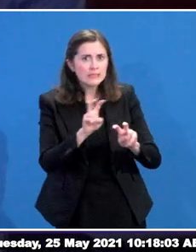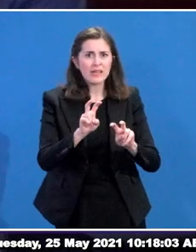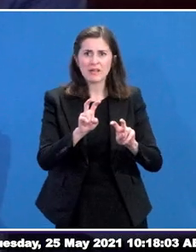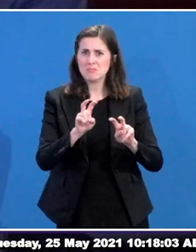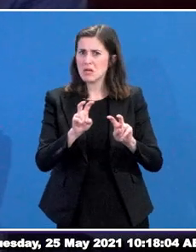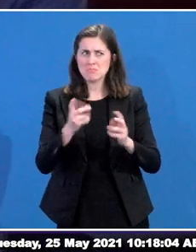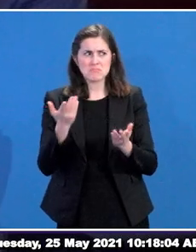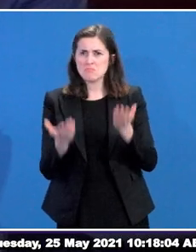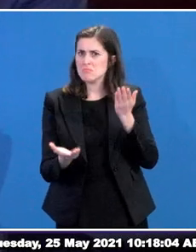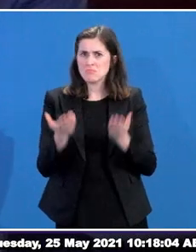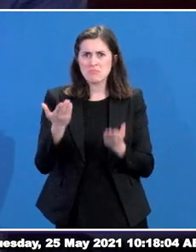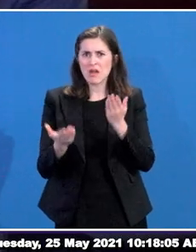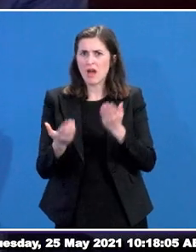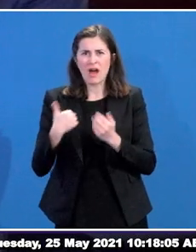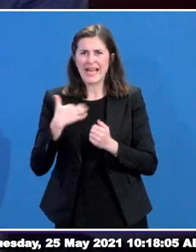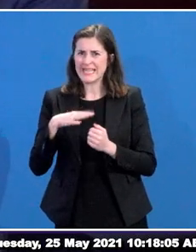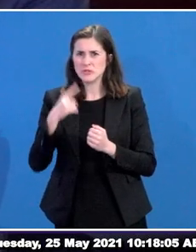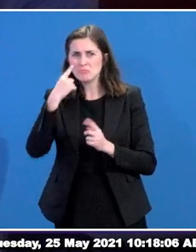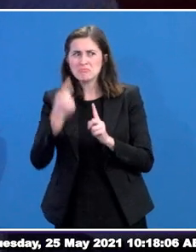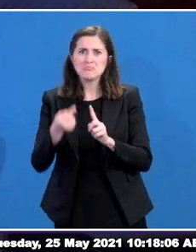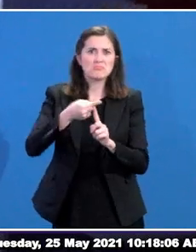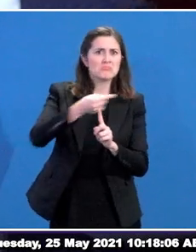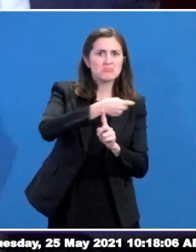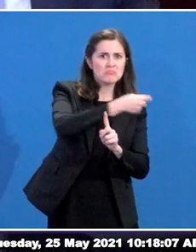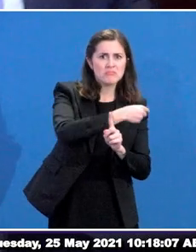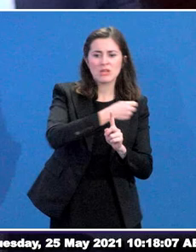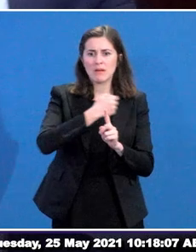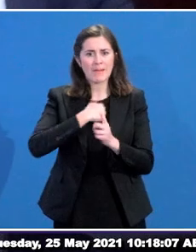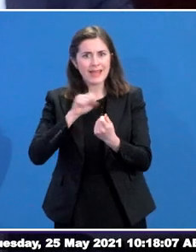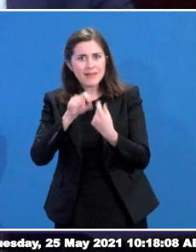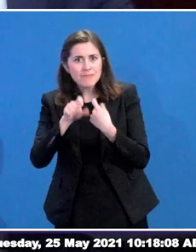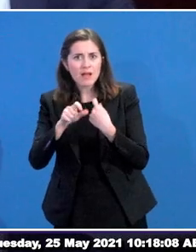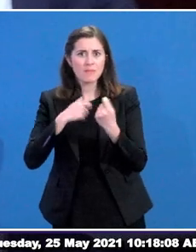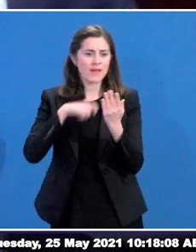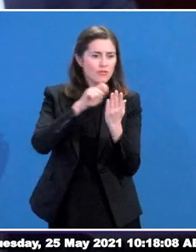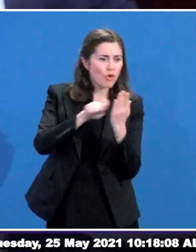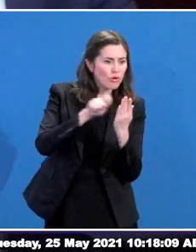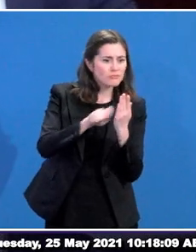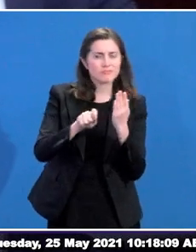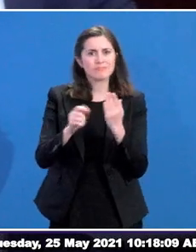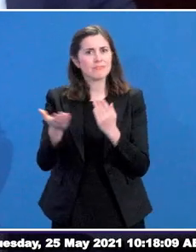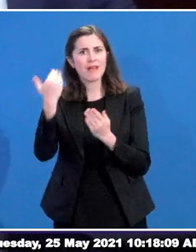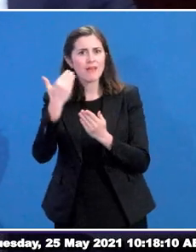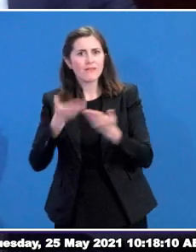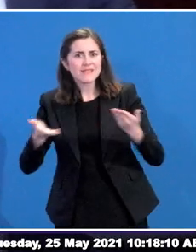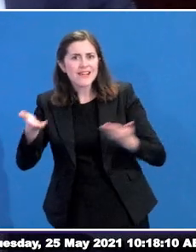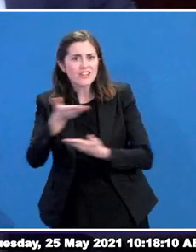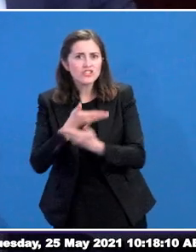and I would have to refer back to my notes, my conversation, the following conversations.